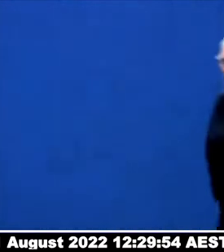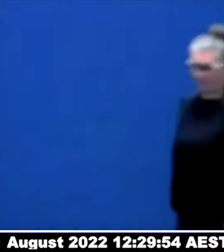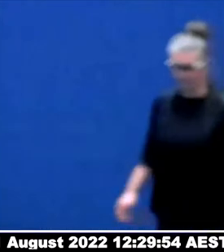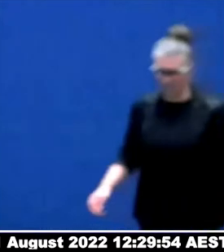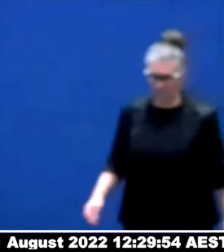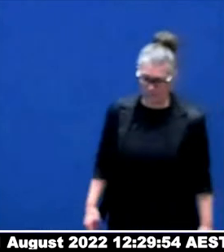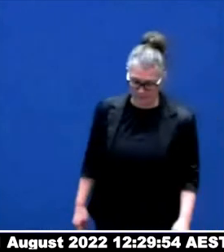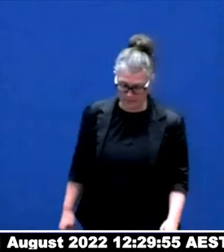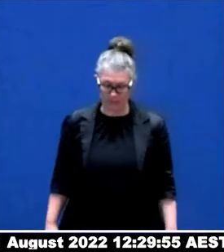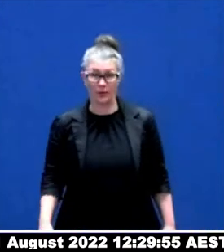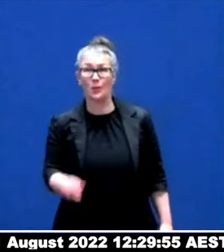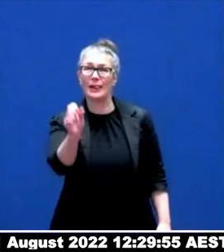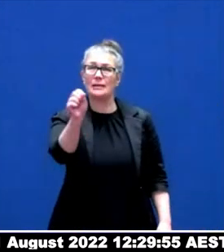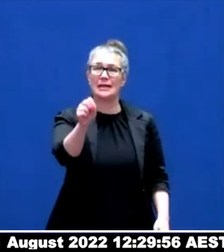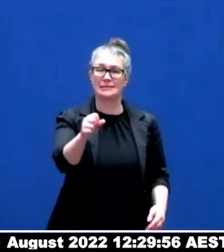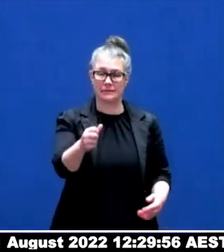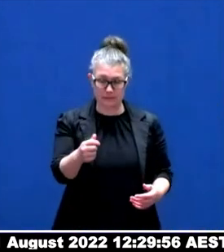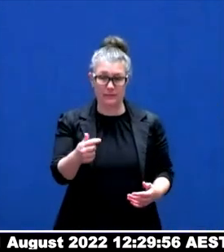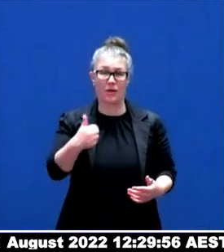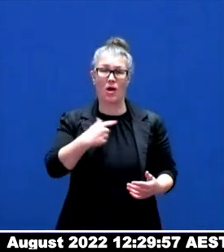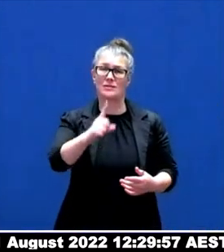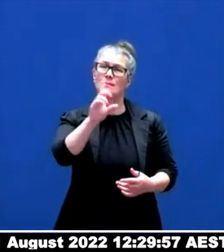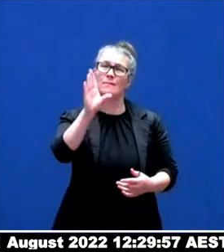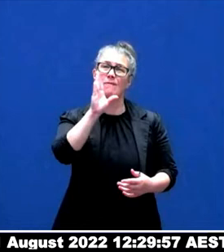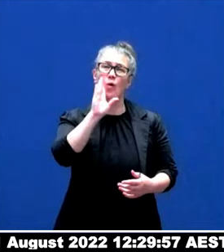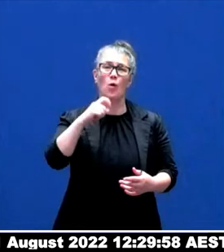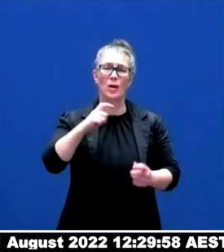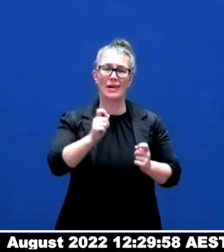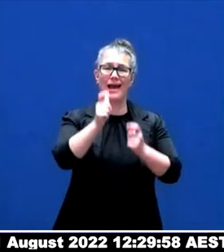So, as I mentioned, we'll be going out for consultation for the next iteration of the